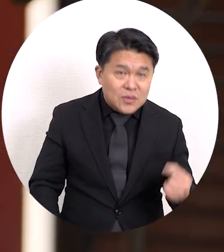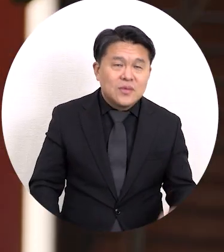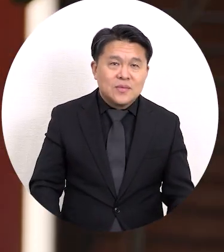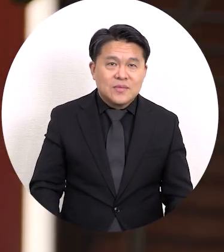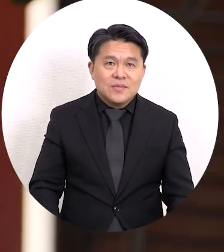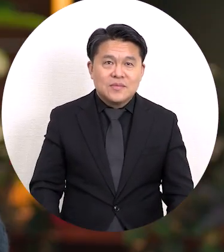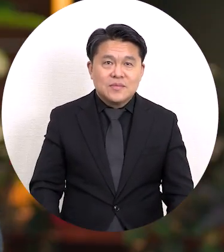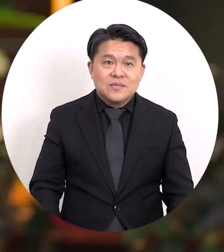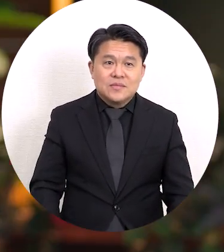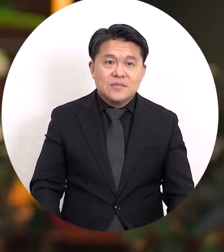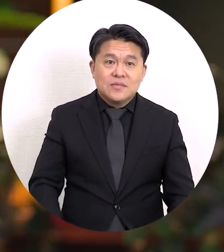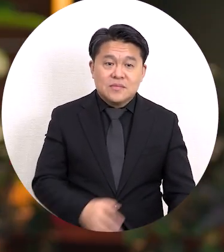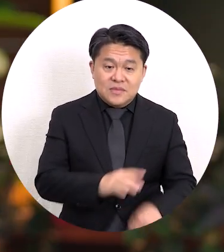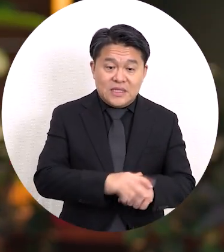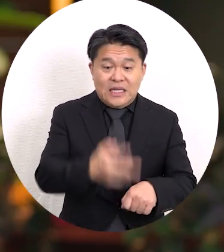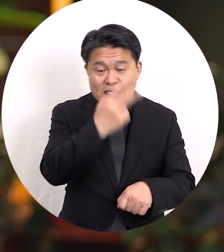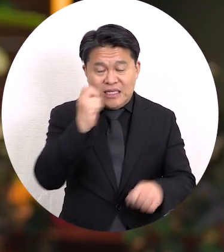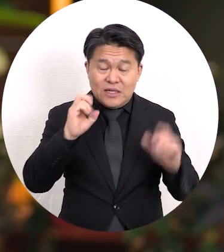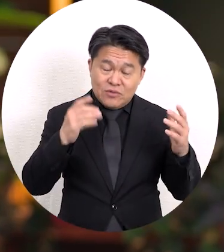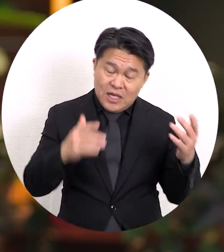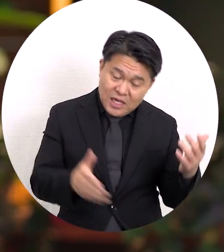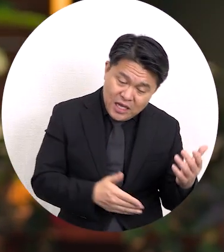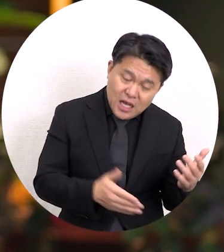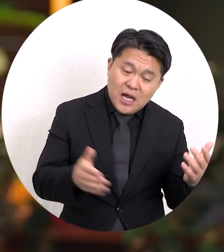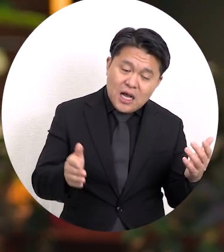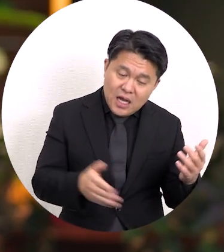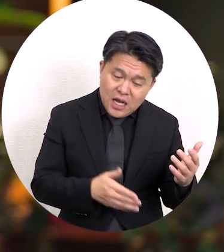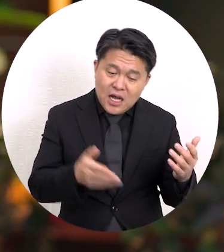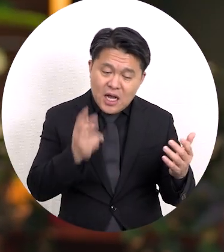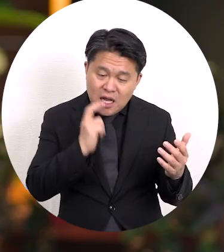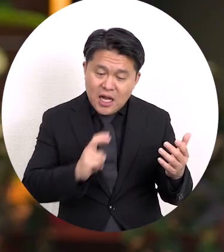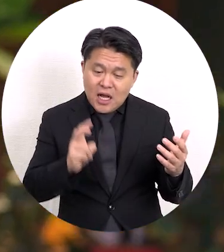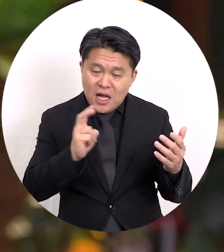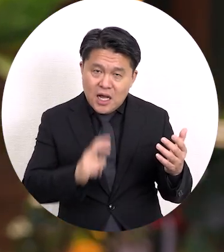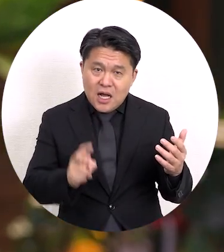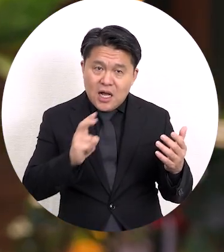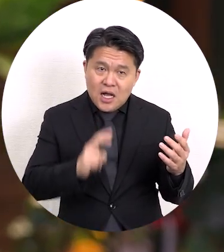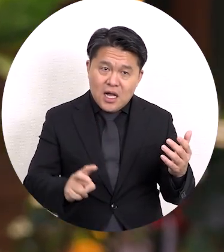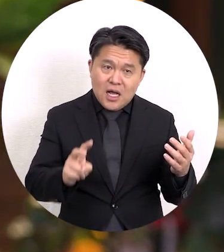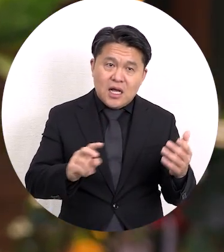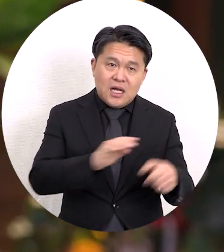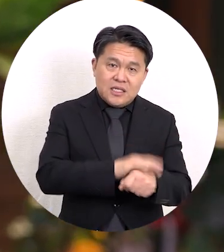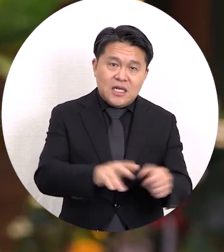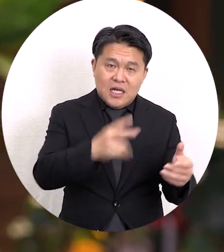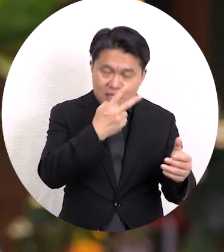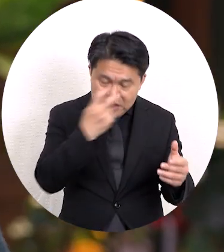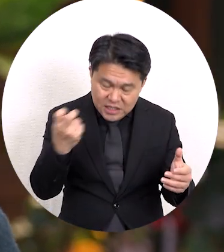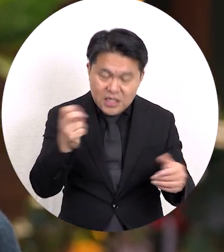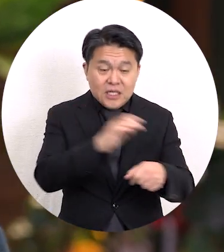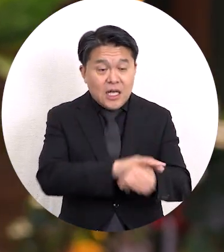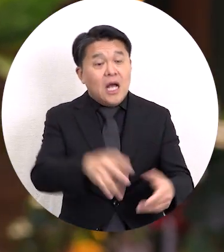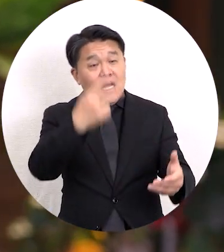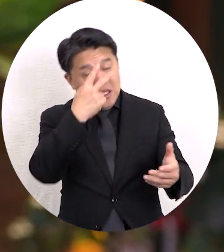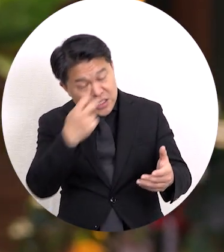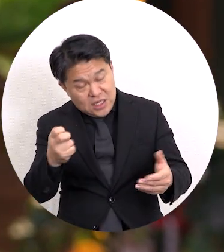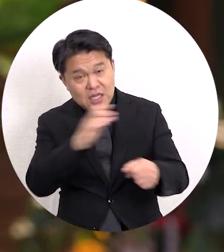Some just end up repeating phrases like "Sleep well, our baby, sleep well.“